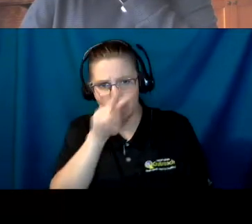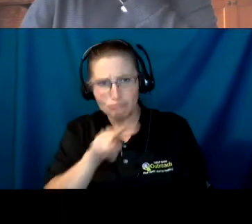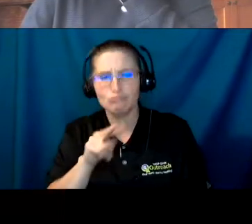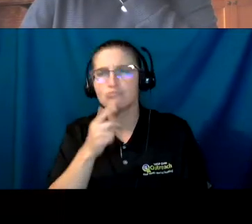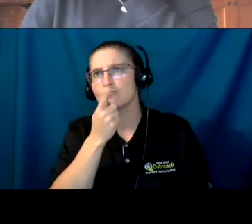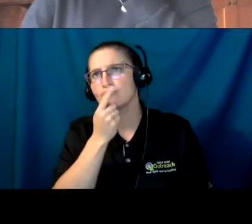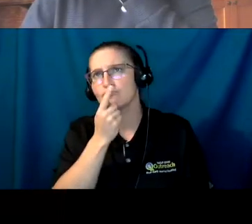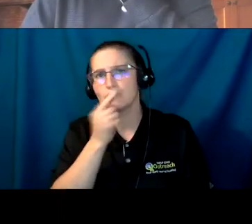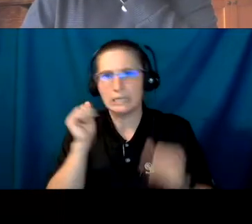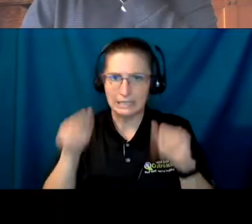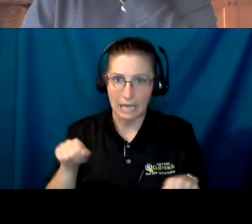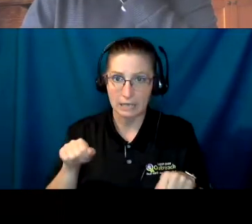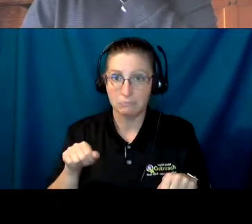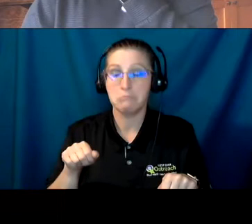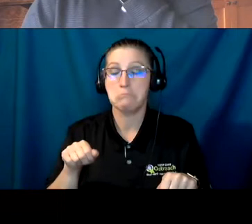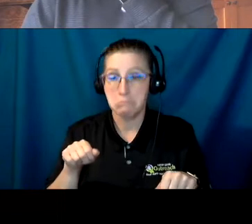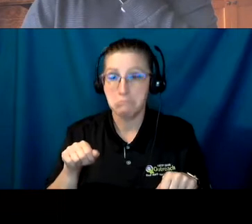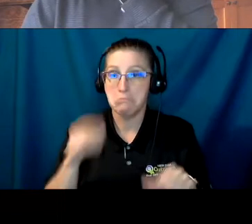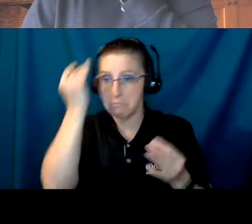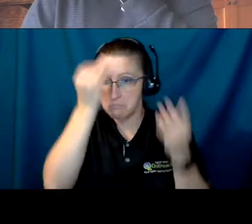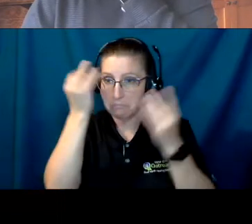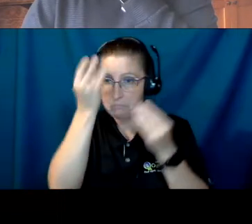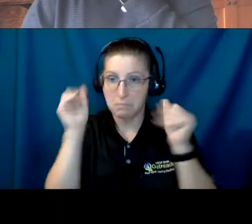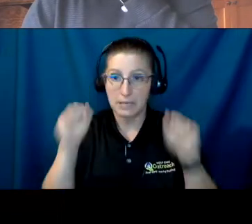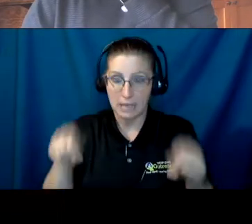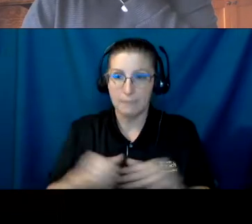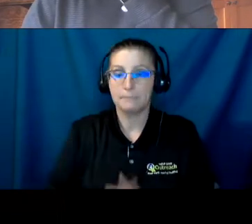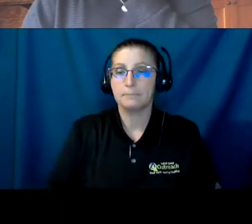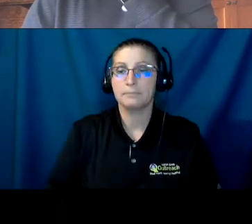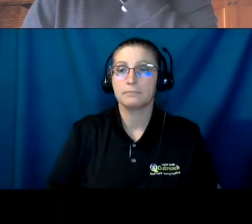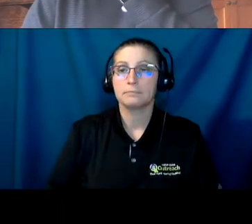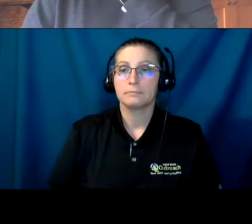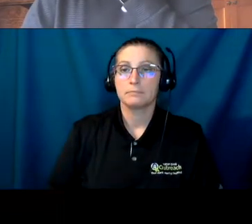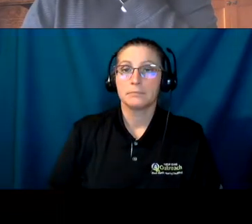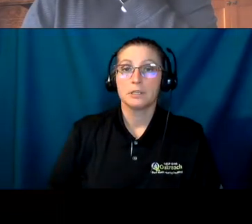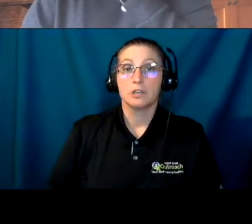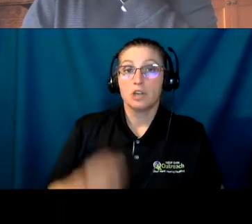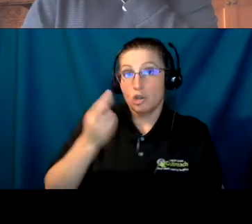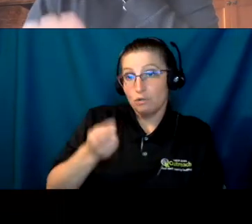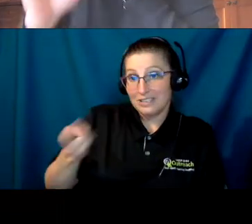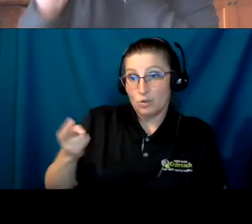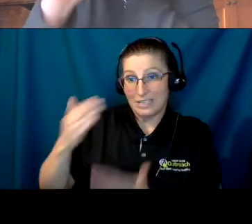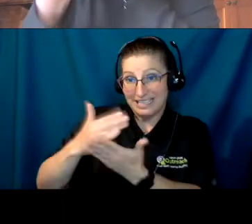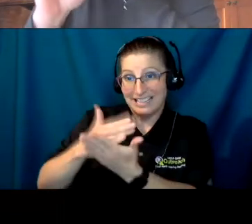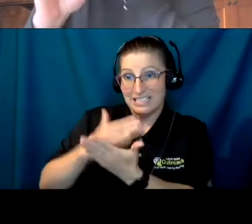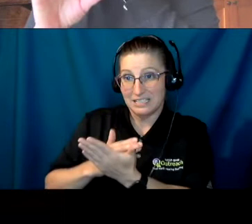kind of think about and one of the resources in the resource list is a great series of